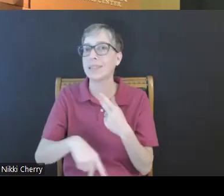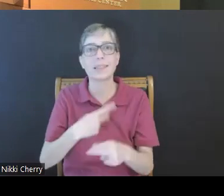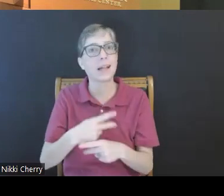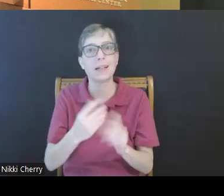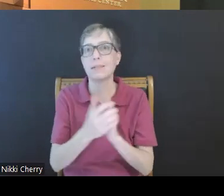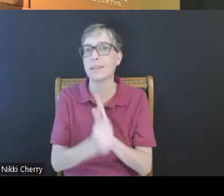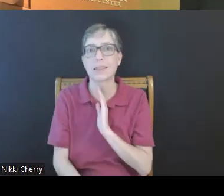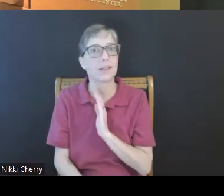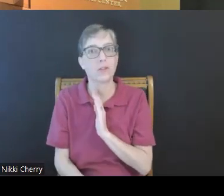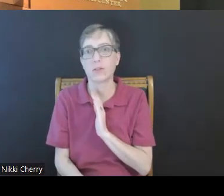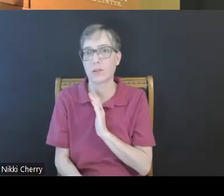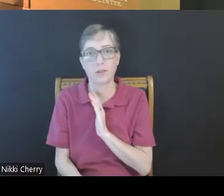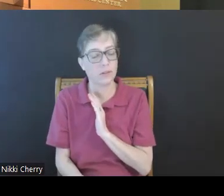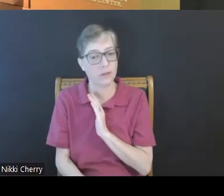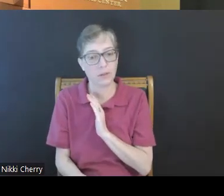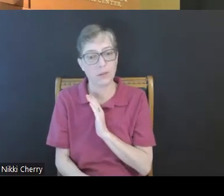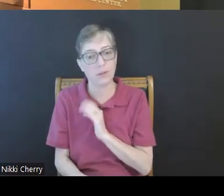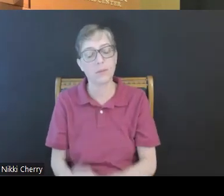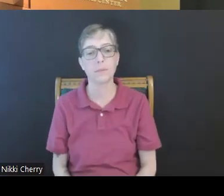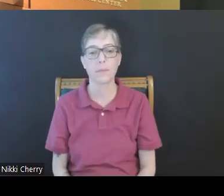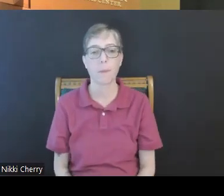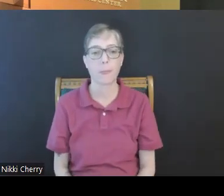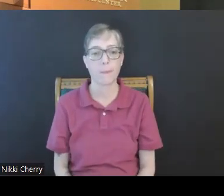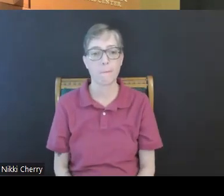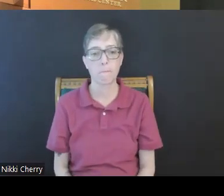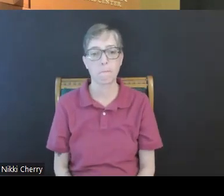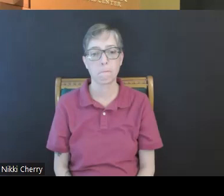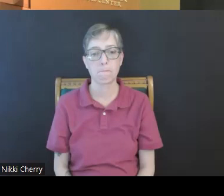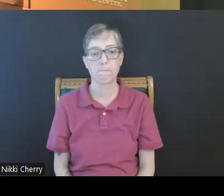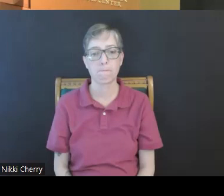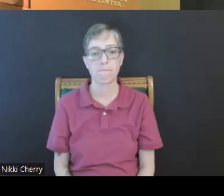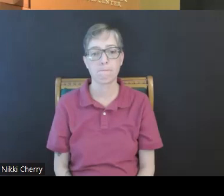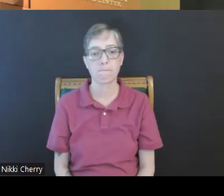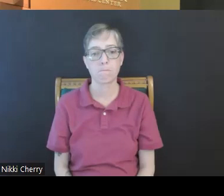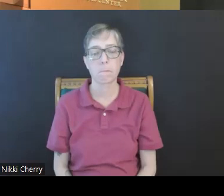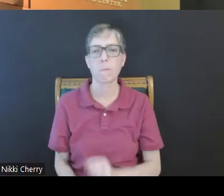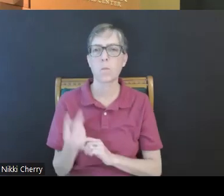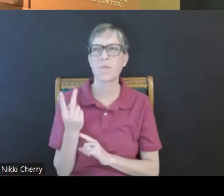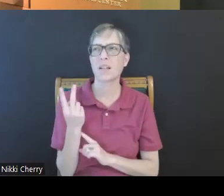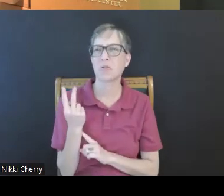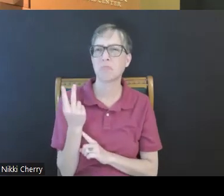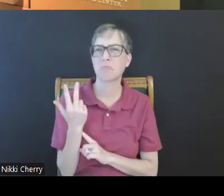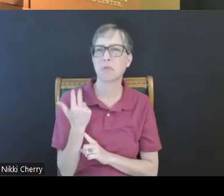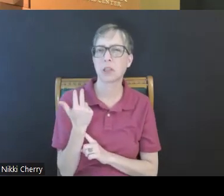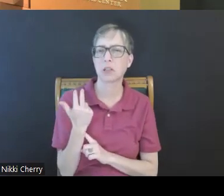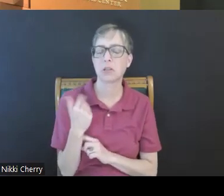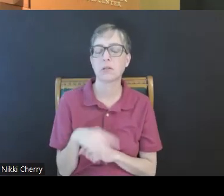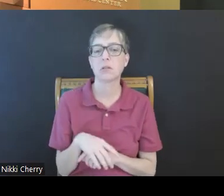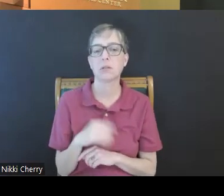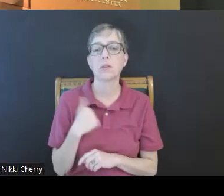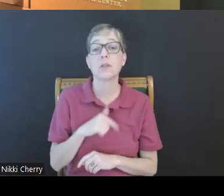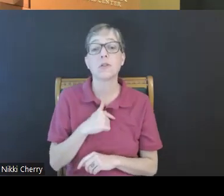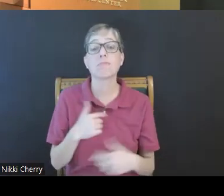hours um and then a couple years back uh we sort of had a really nice opportunity uh with our